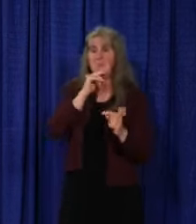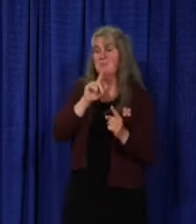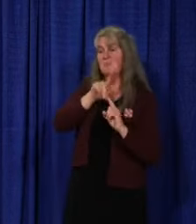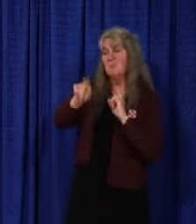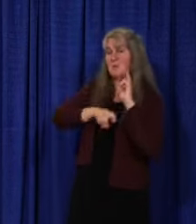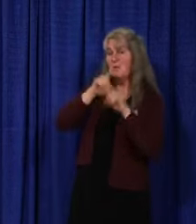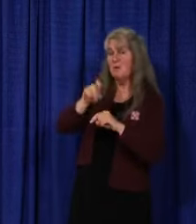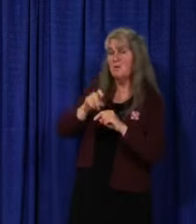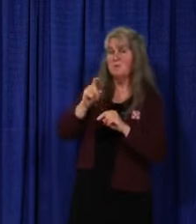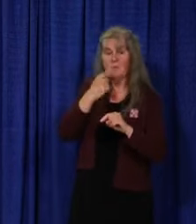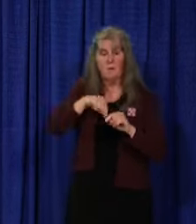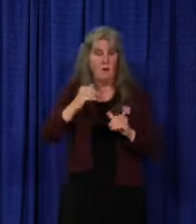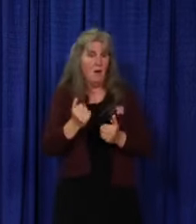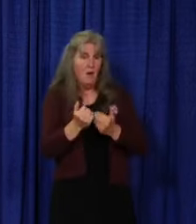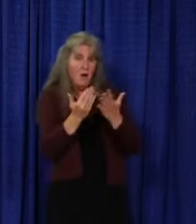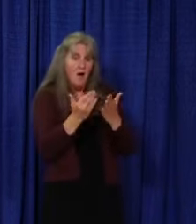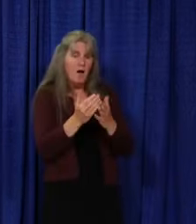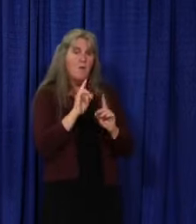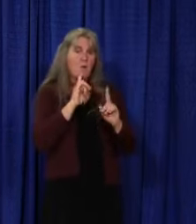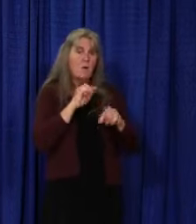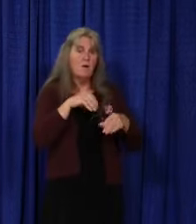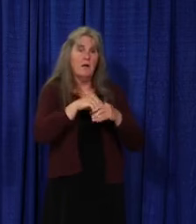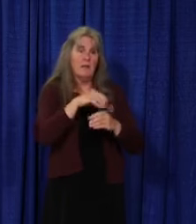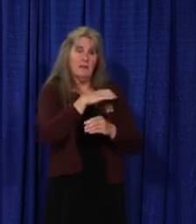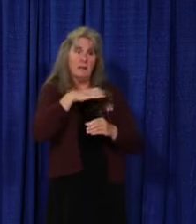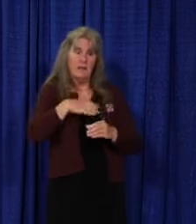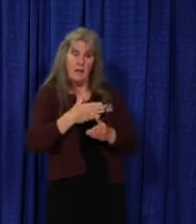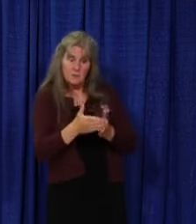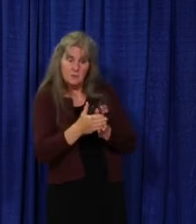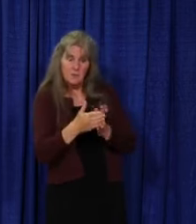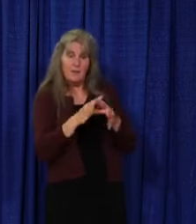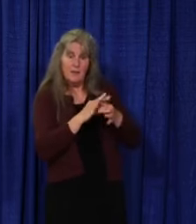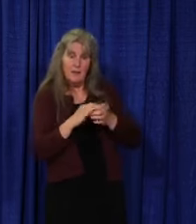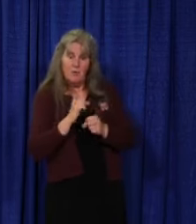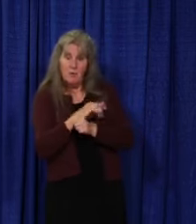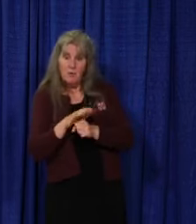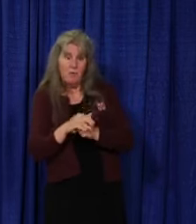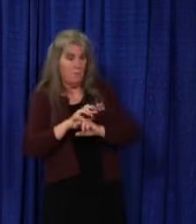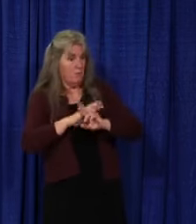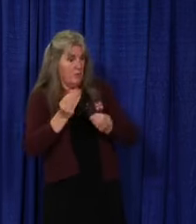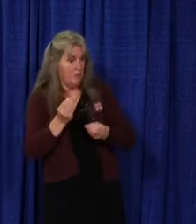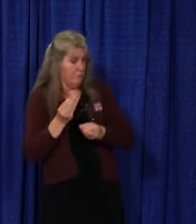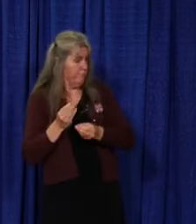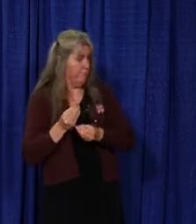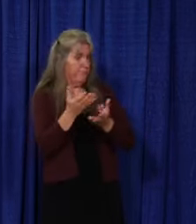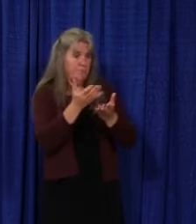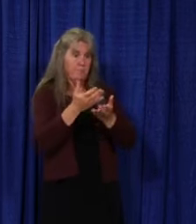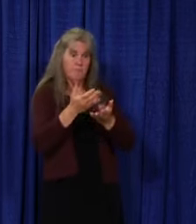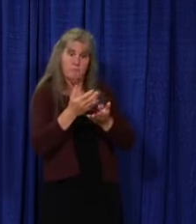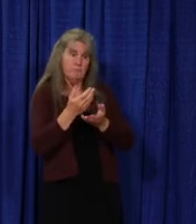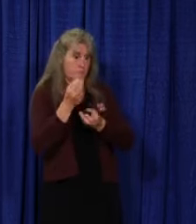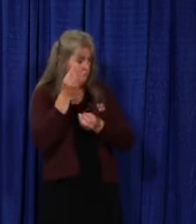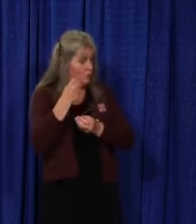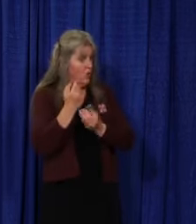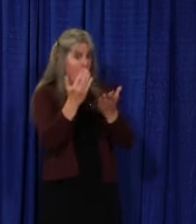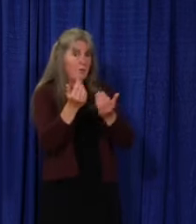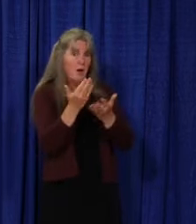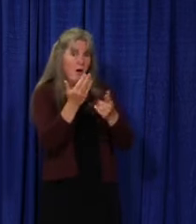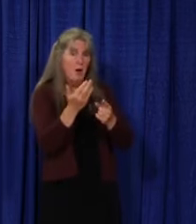those questions. We have offered the orders in council, the deal with COVID for briefings and there. Have not heard back on that.